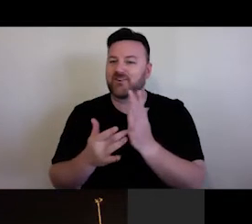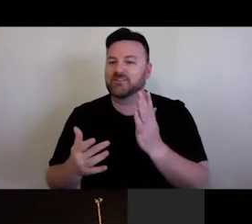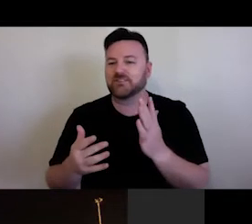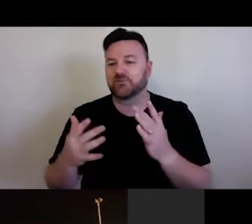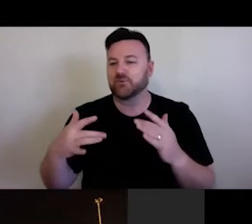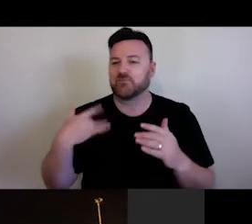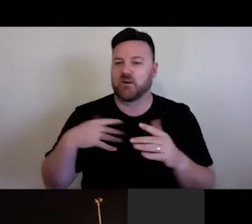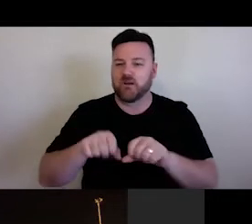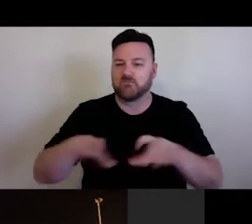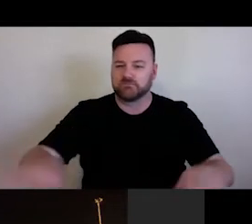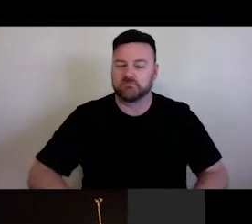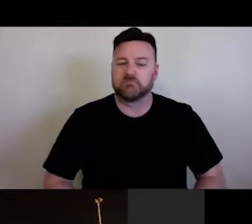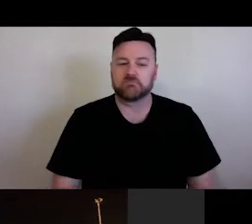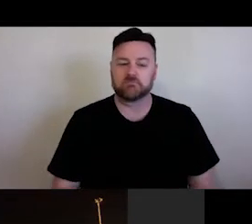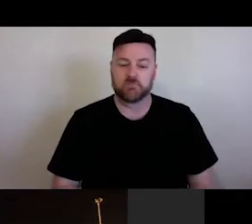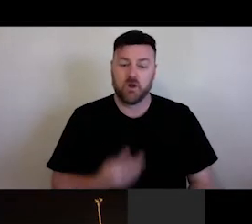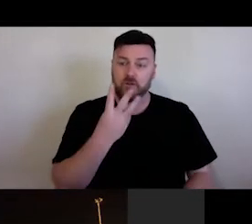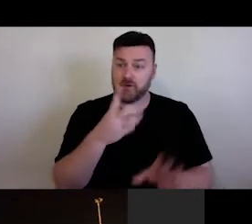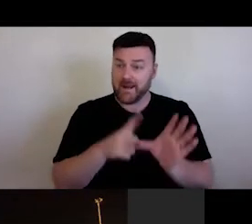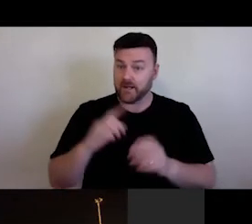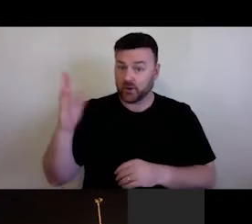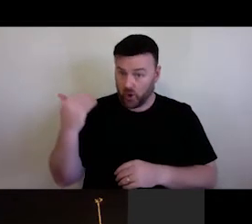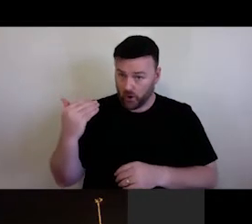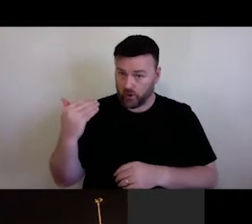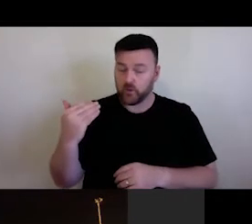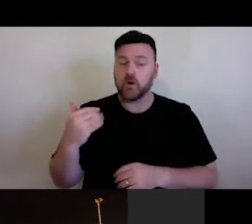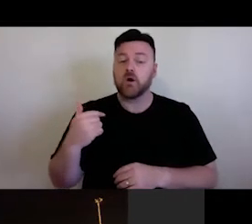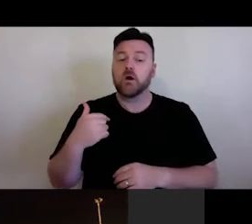three years ago, the church that I volunteer at, decided they wanted to